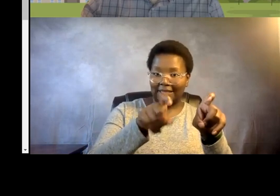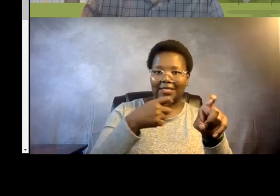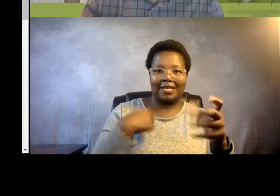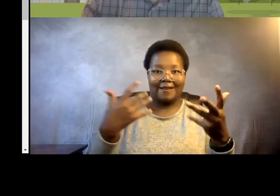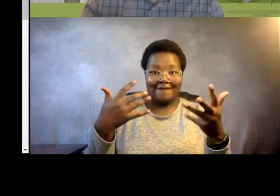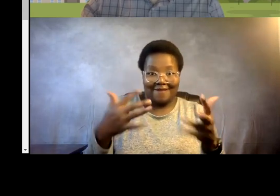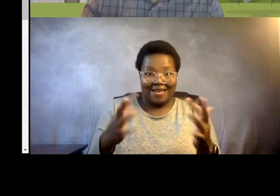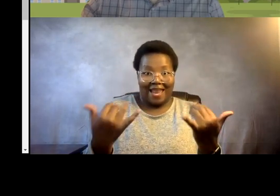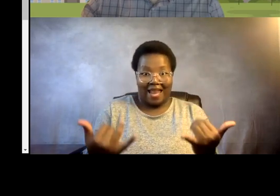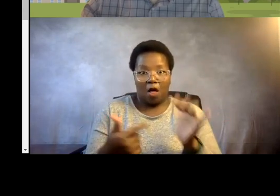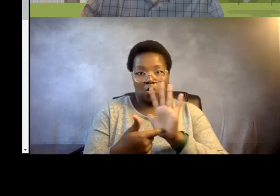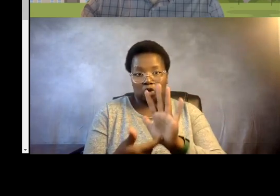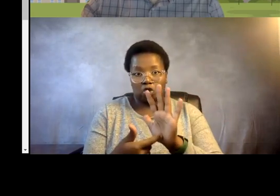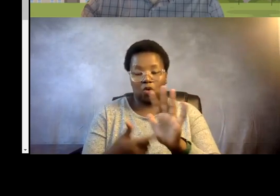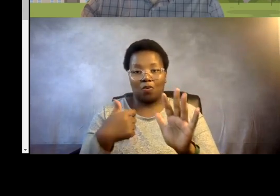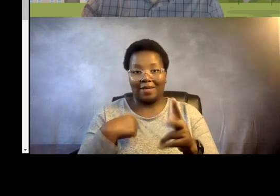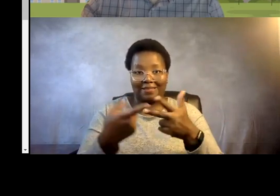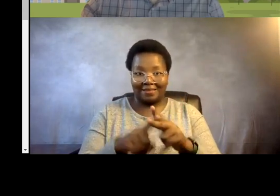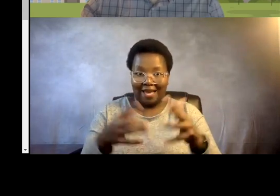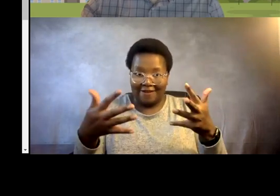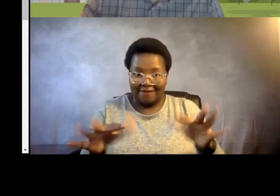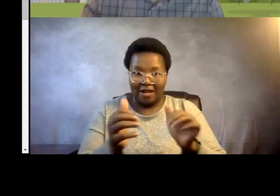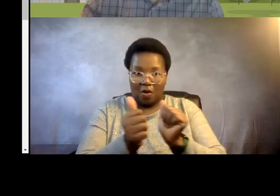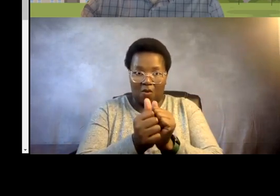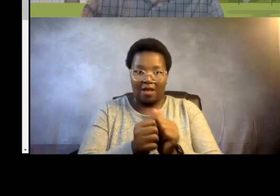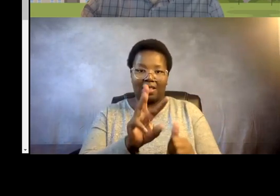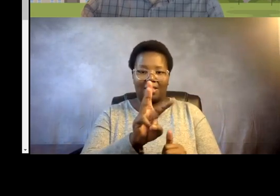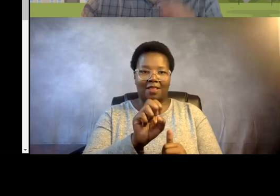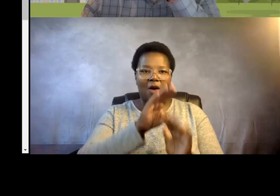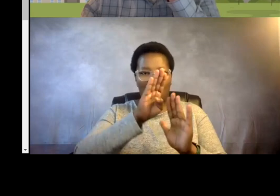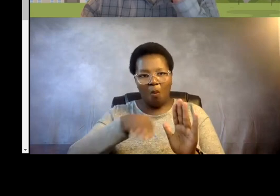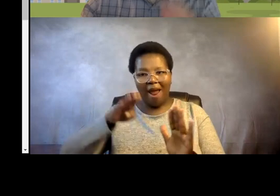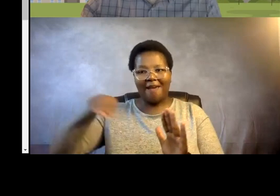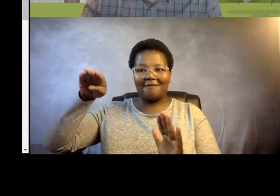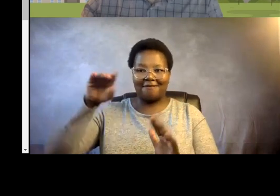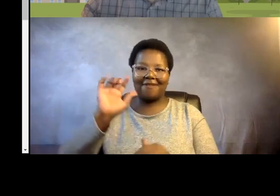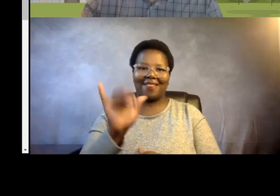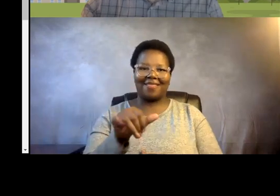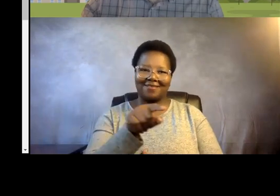or loaded this page, ran WAVE, kind of hit everything, but the contrast issues. If I